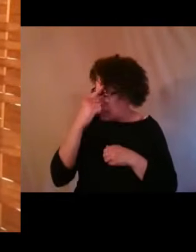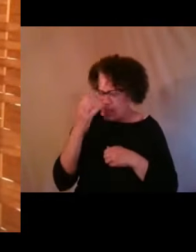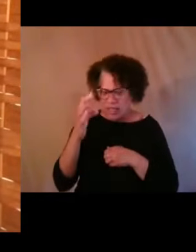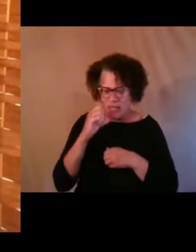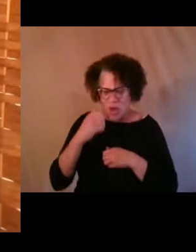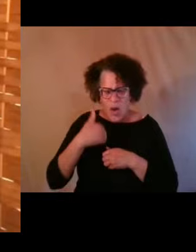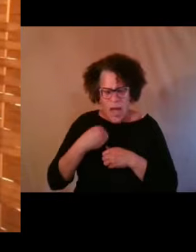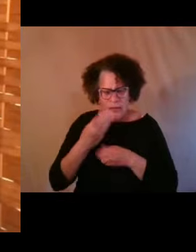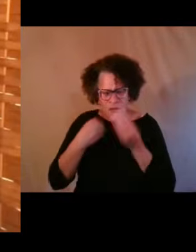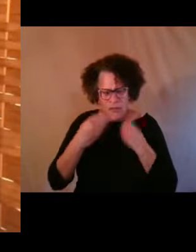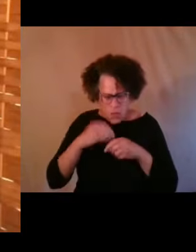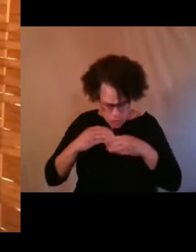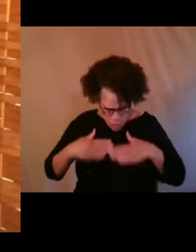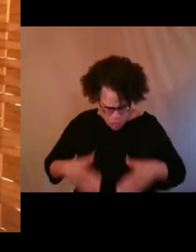How can one fight a virus